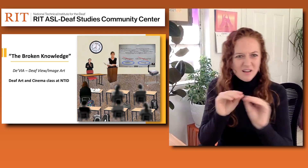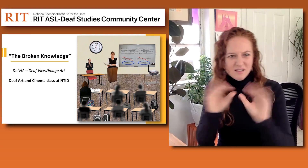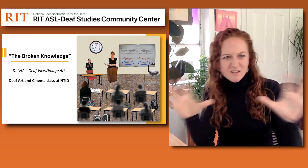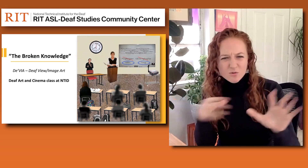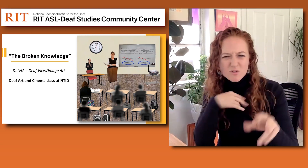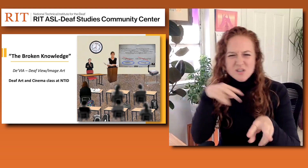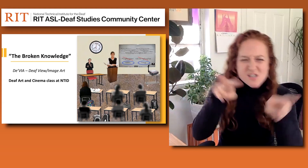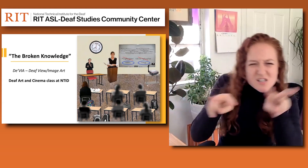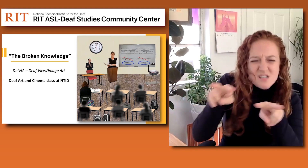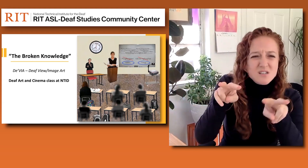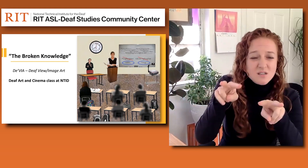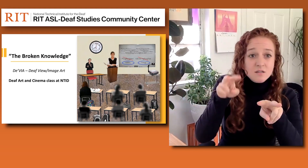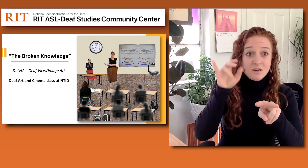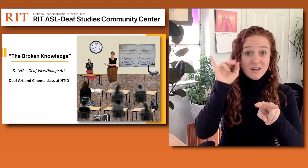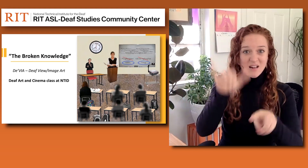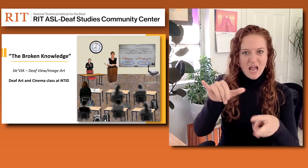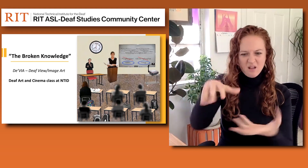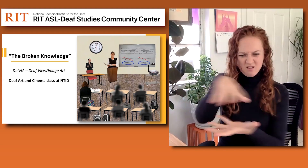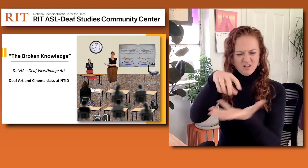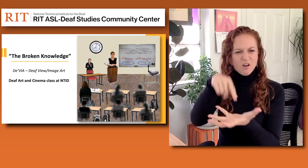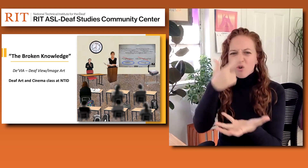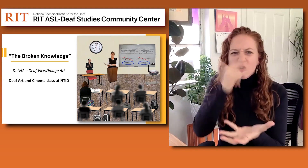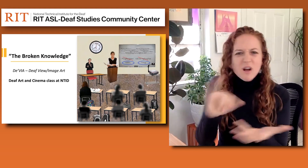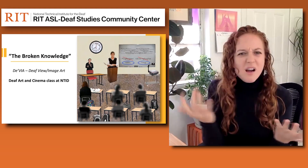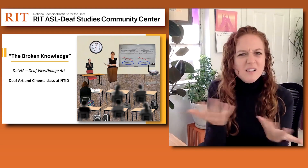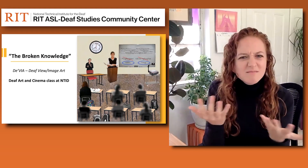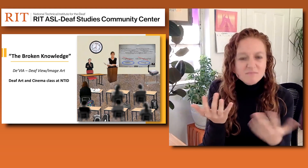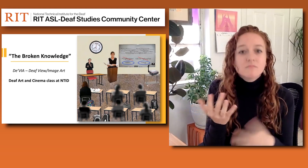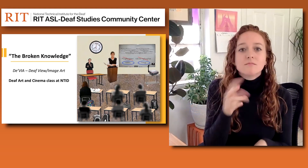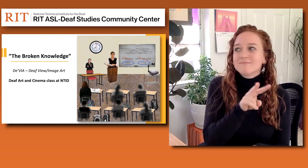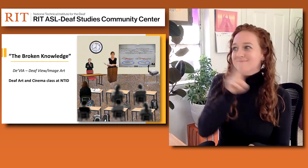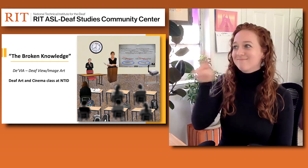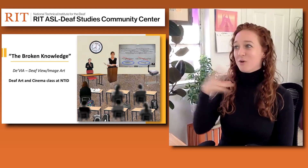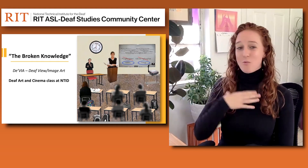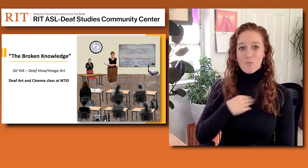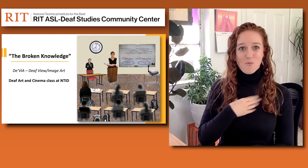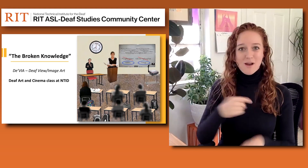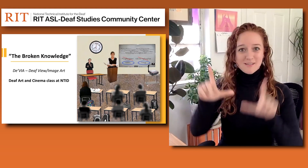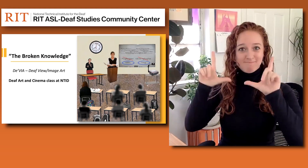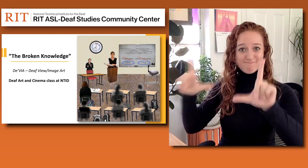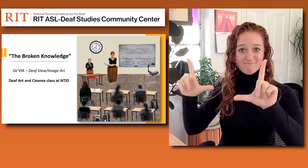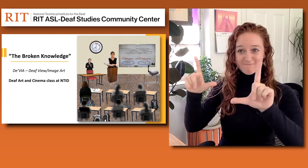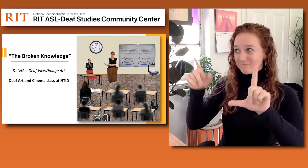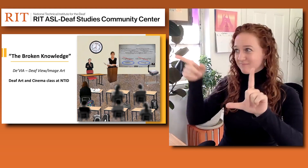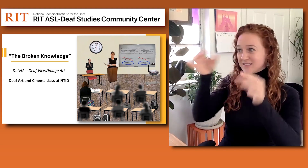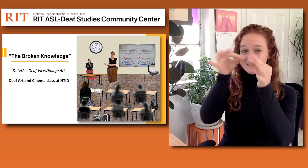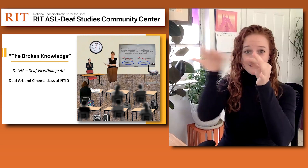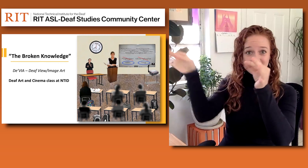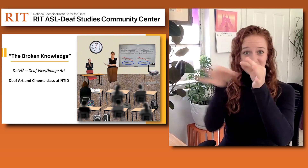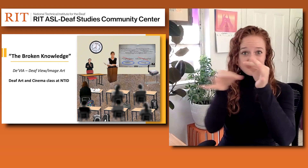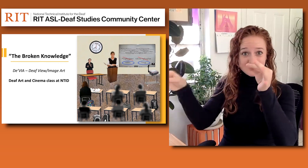So there is a mix of languages going on, which I didn't understand. Um, and you see that whiteboard